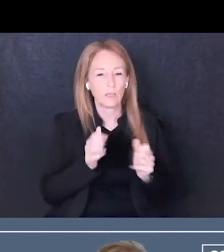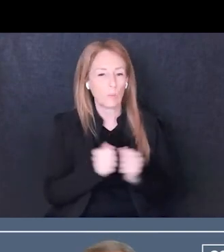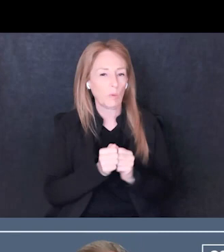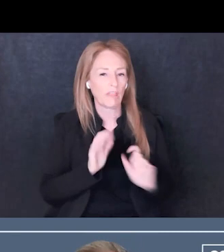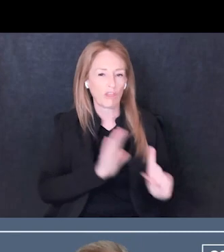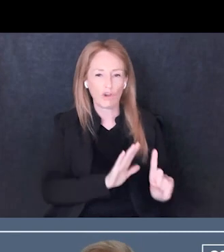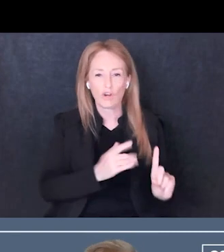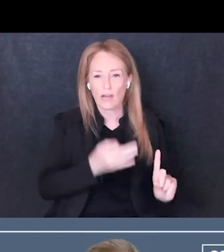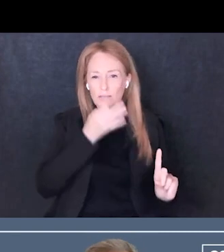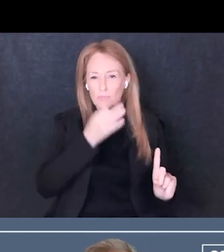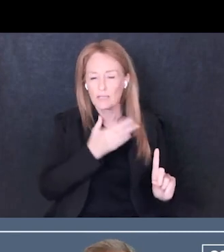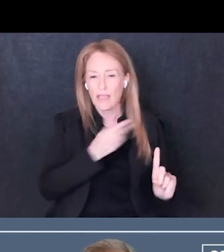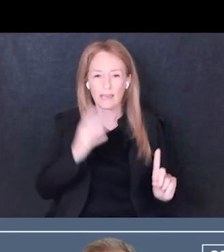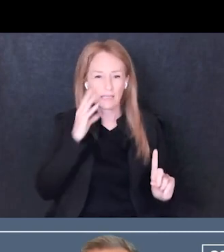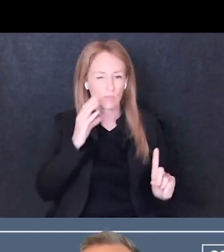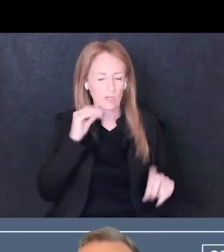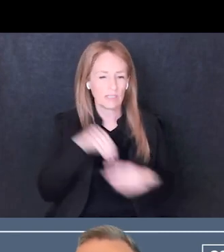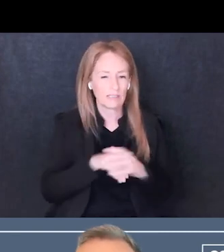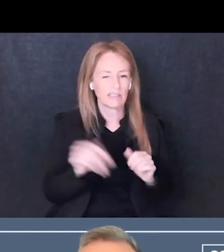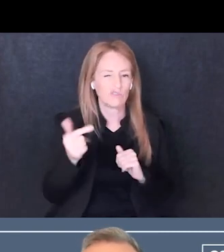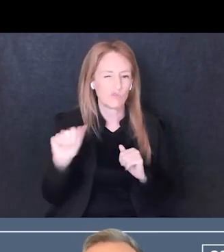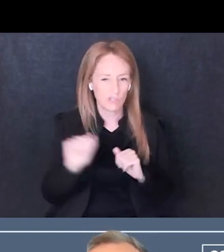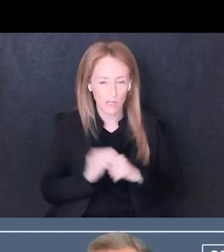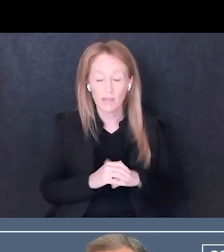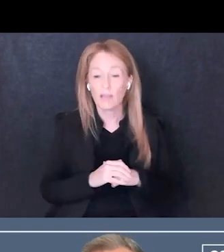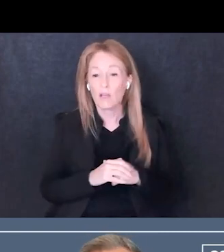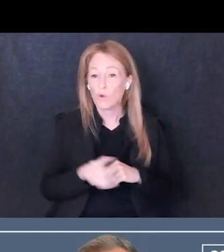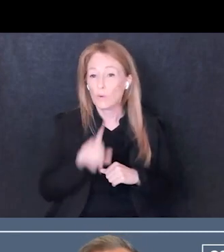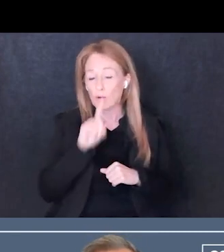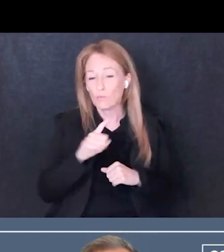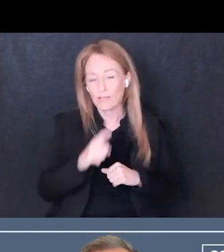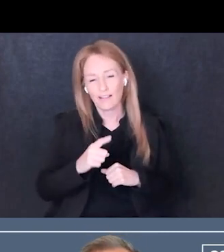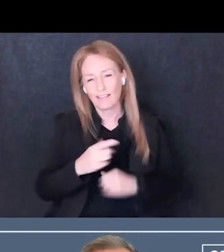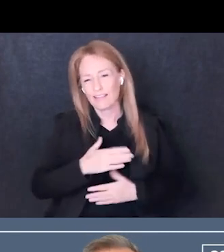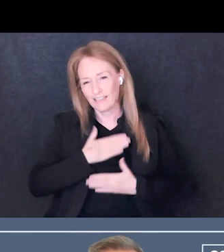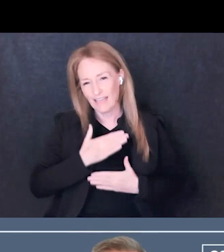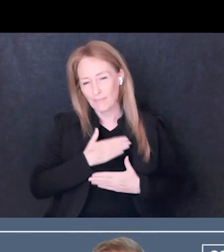WE ARE VERY GRATEFUL TO THE STATE OF GEORGIA FOR